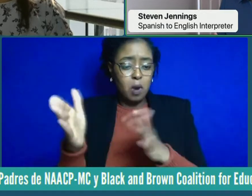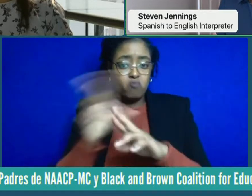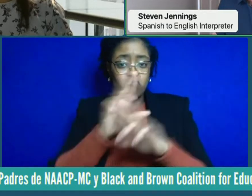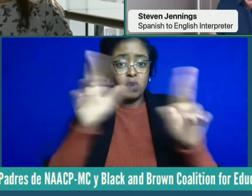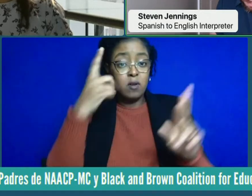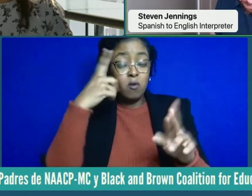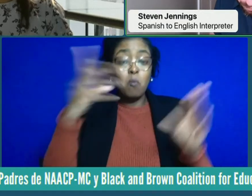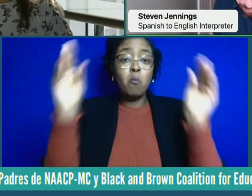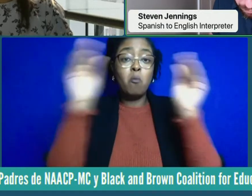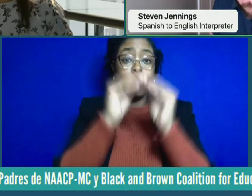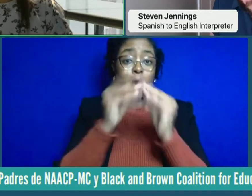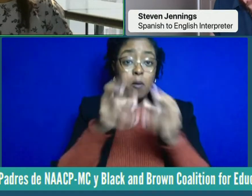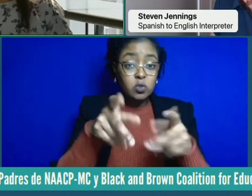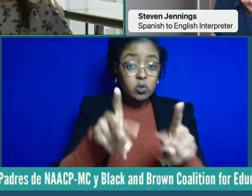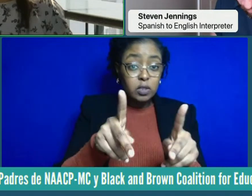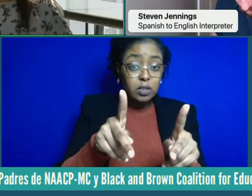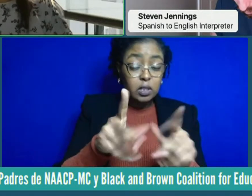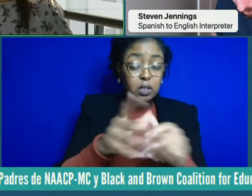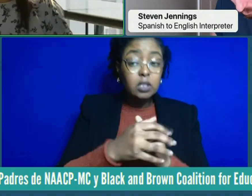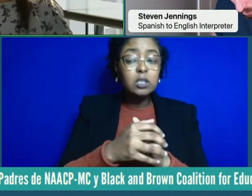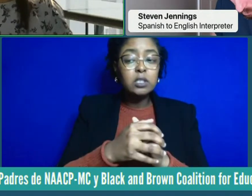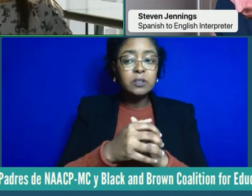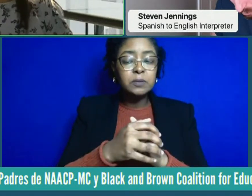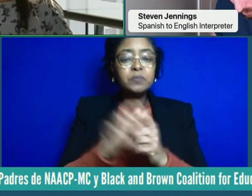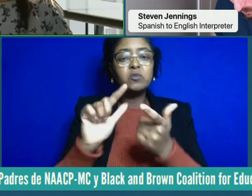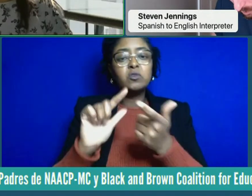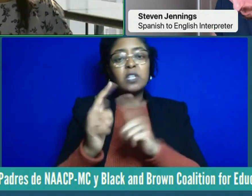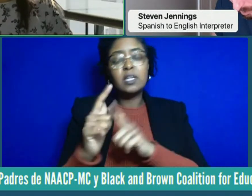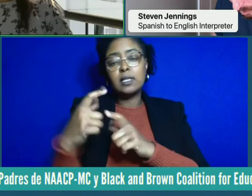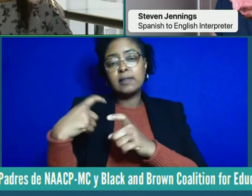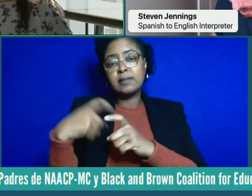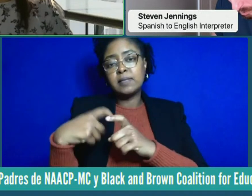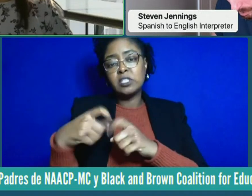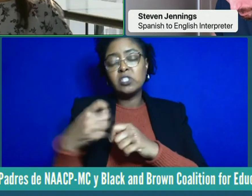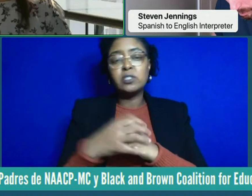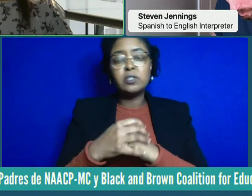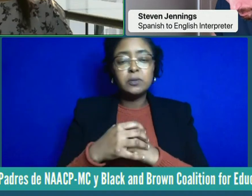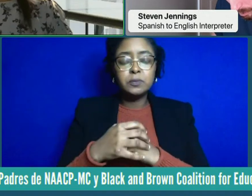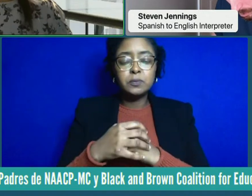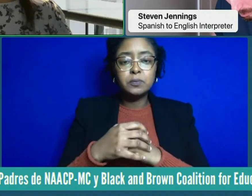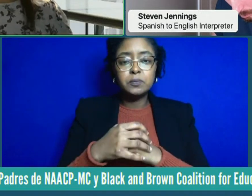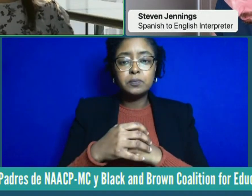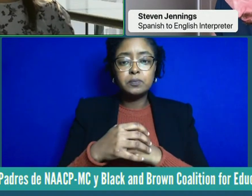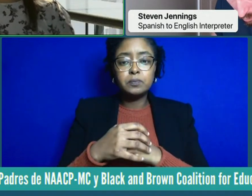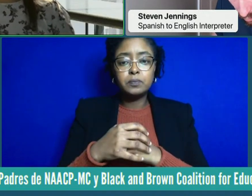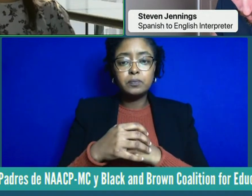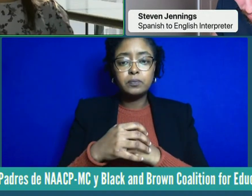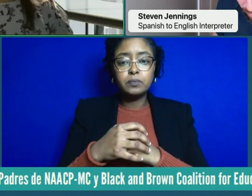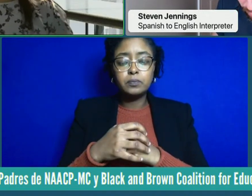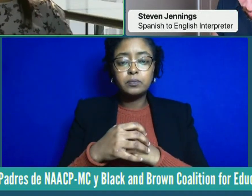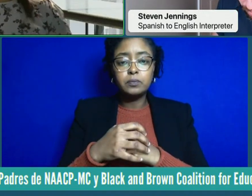Children to be better prepared